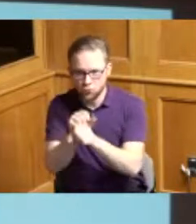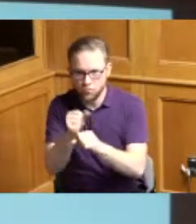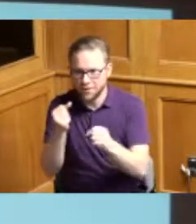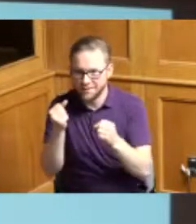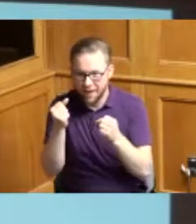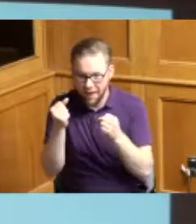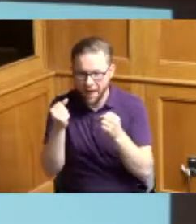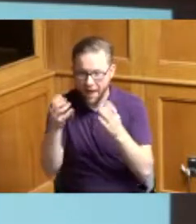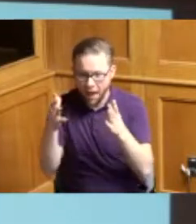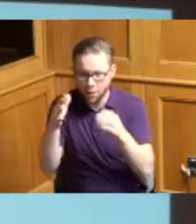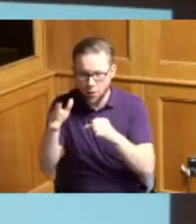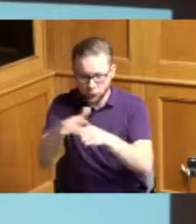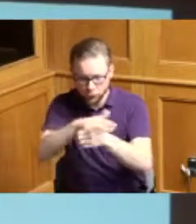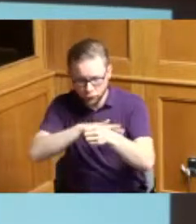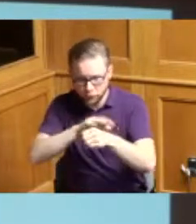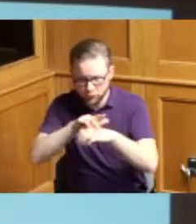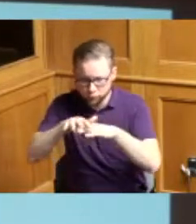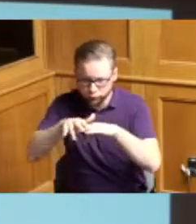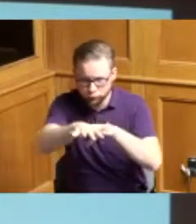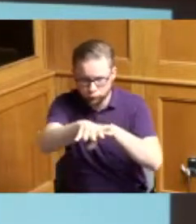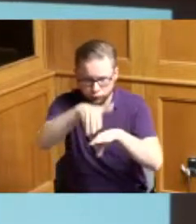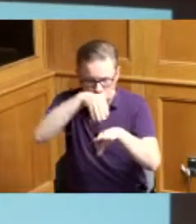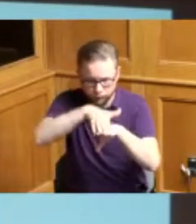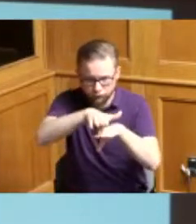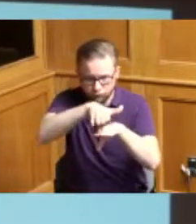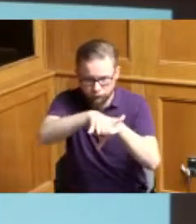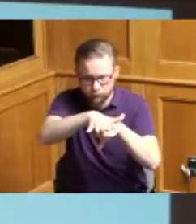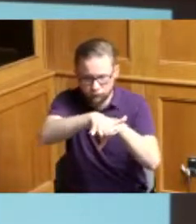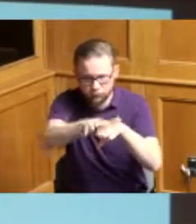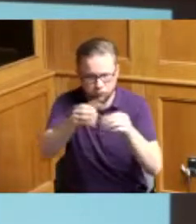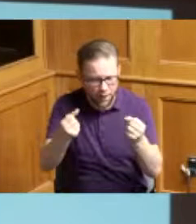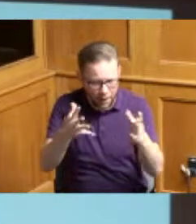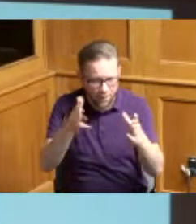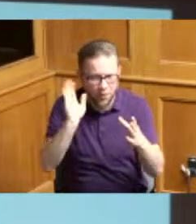this is some of the stuff that we came out with and you'll you'll see how this is going to differ